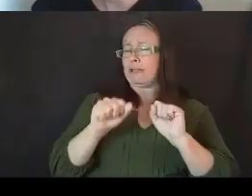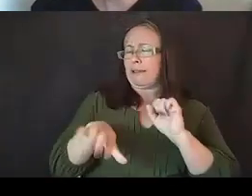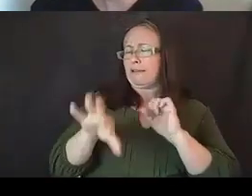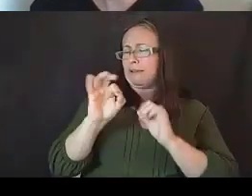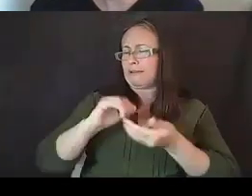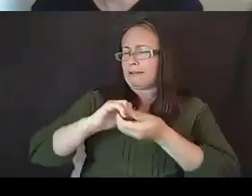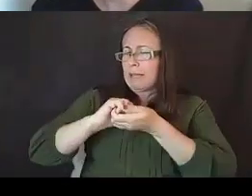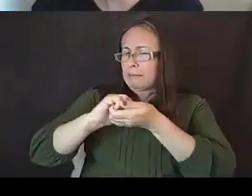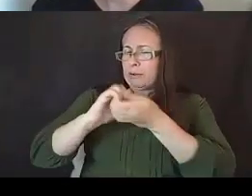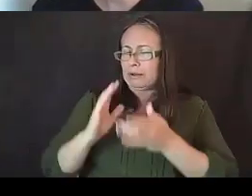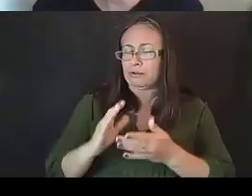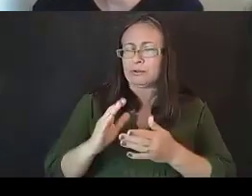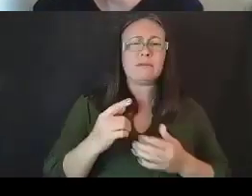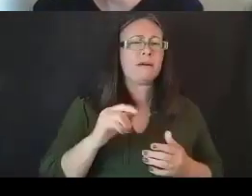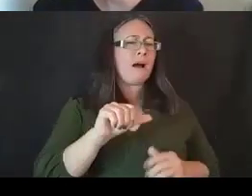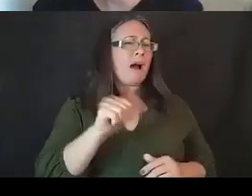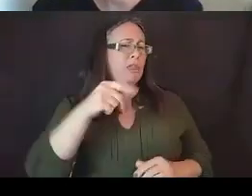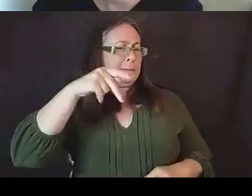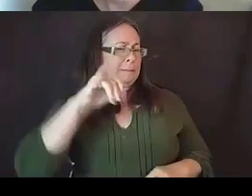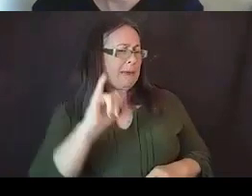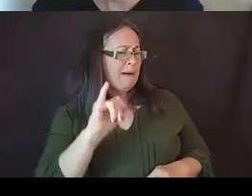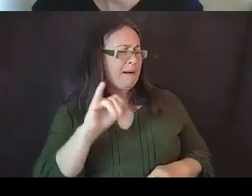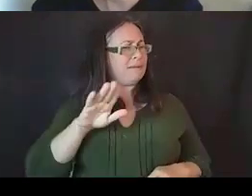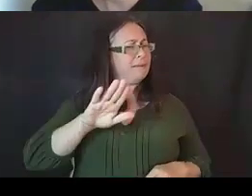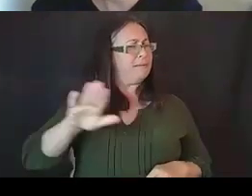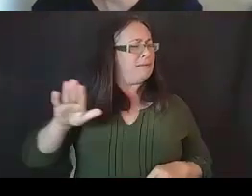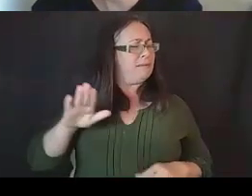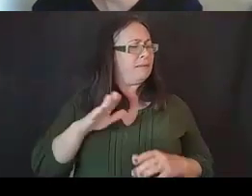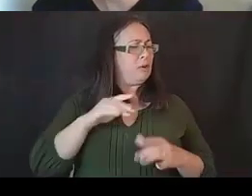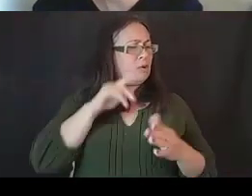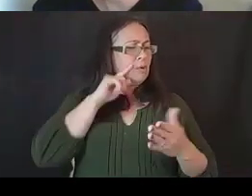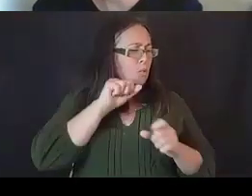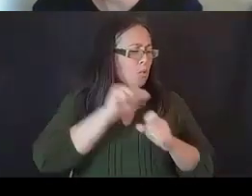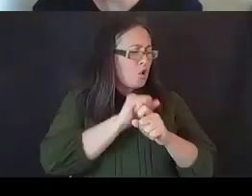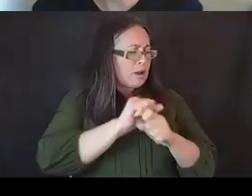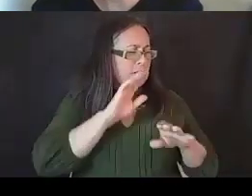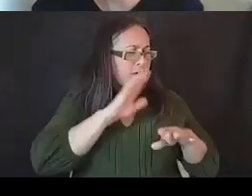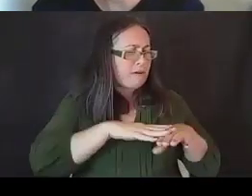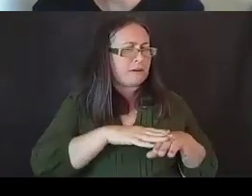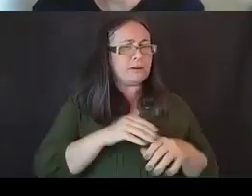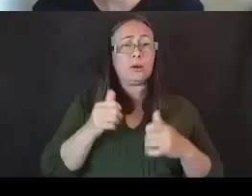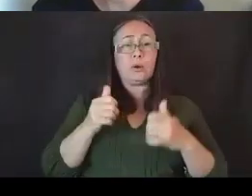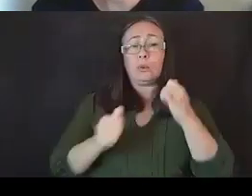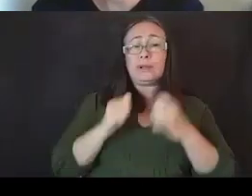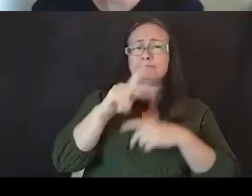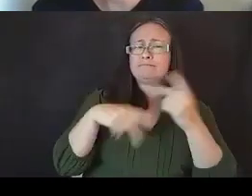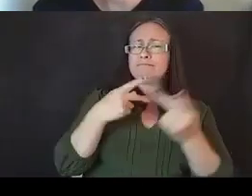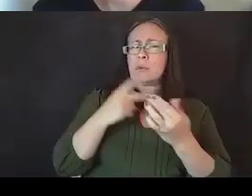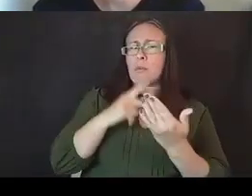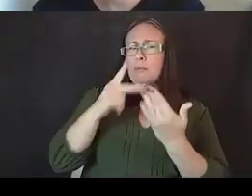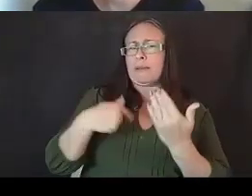What are other PIs at my institution working on? Which types of programs should I apply for? And what are my chances of getting funded?